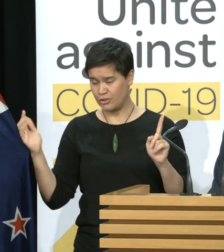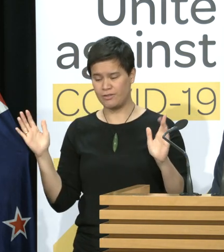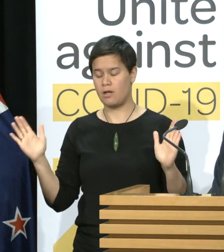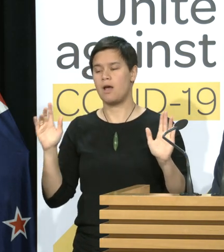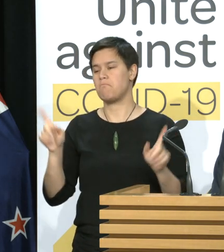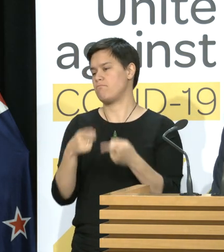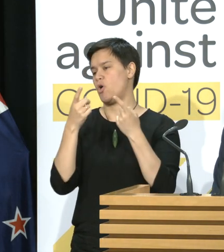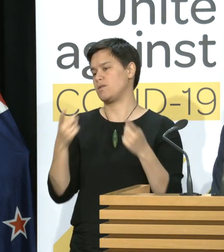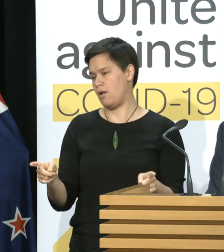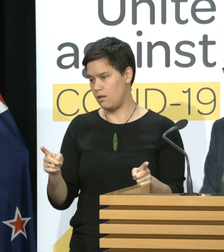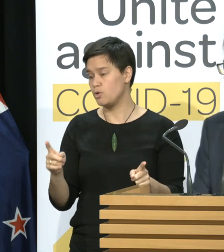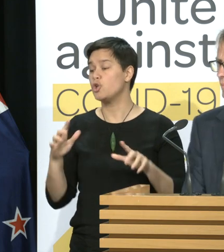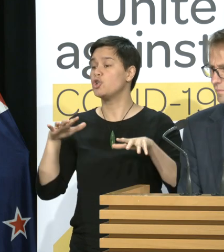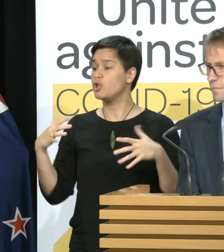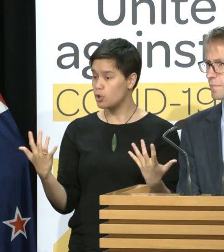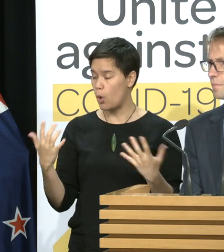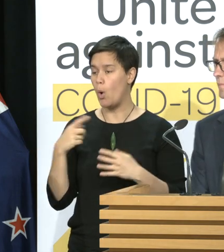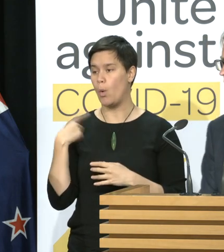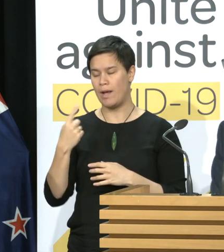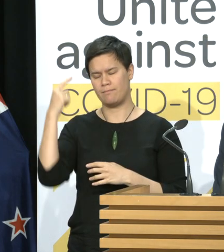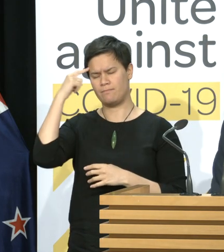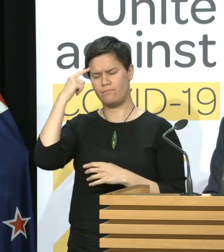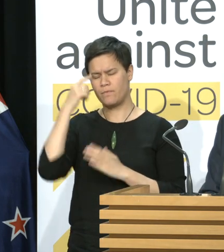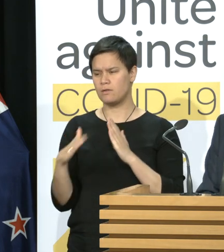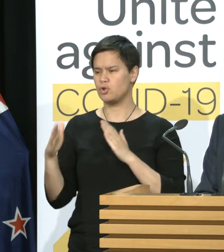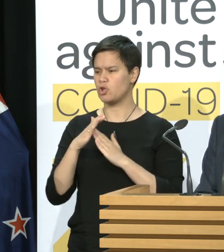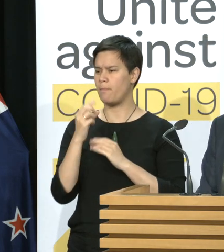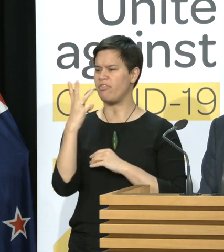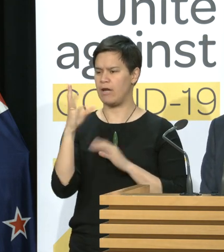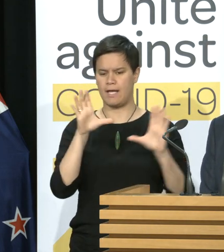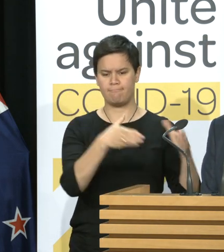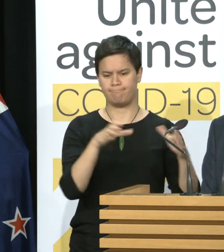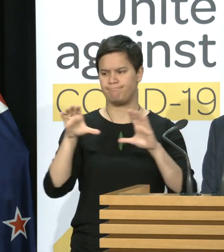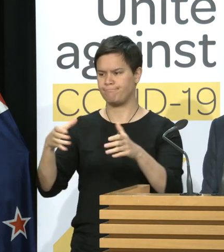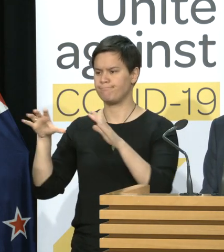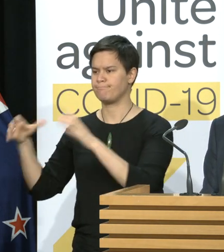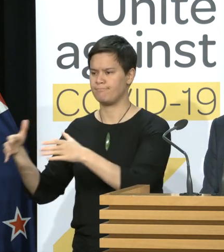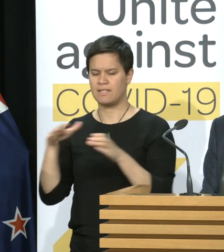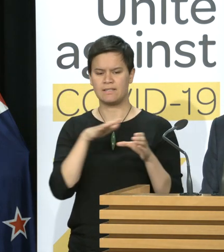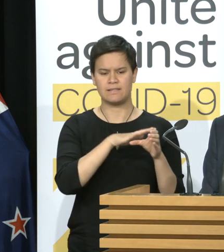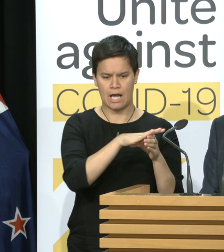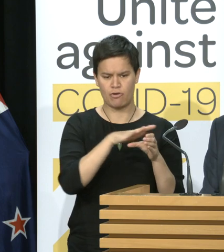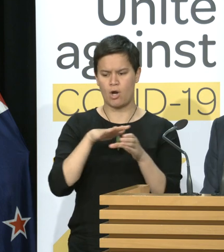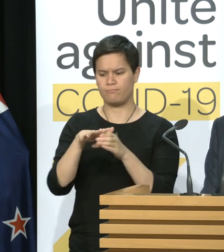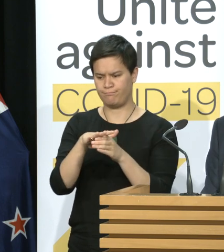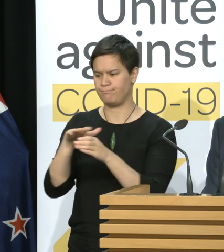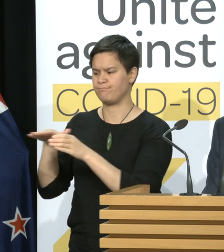What we've done is we've taken a variety of different scenarios, and we've run our systems-- run them through our systems to make sure that we are prepared.